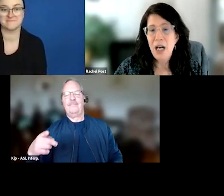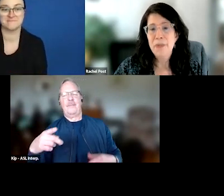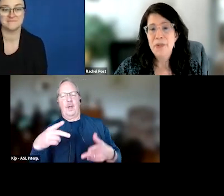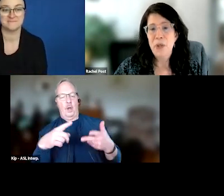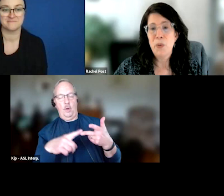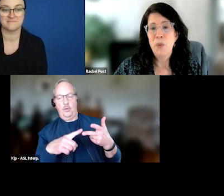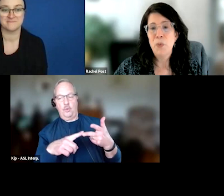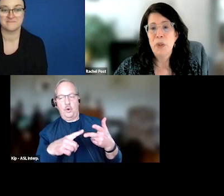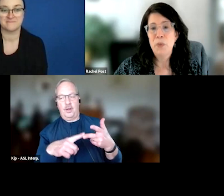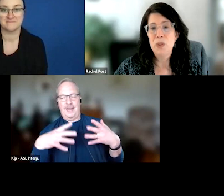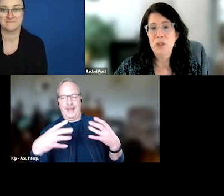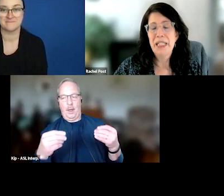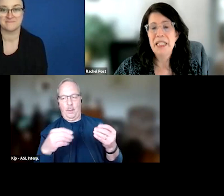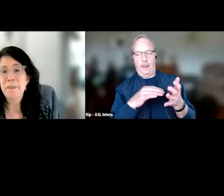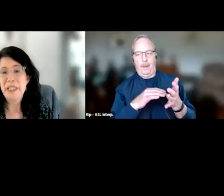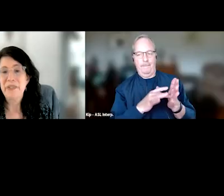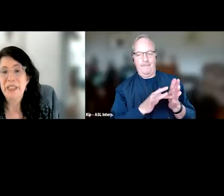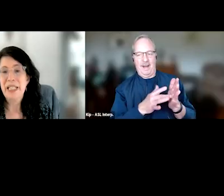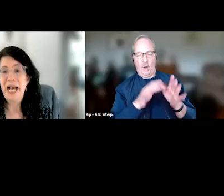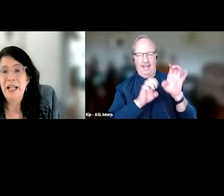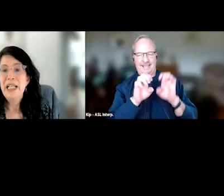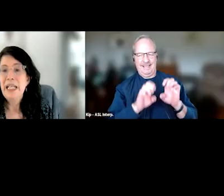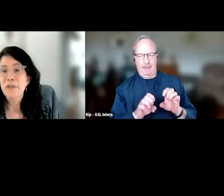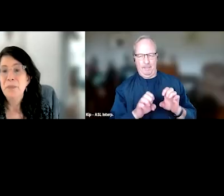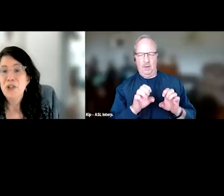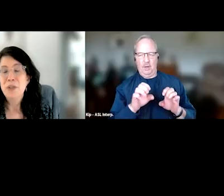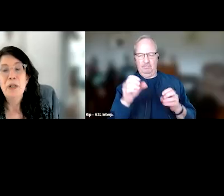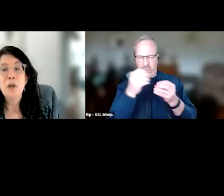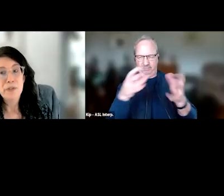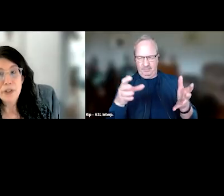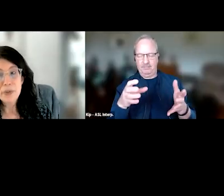So we're looking specifically at information about overdoses